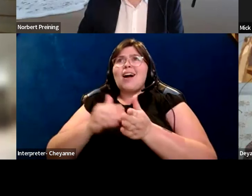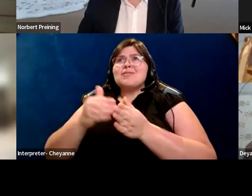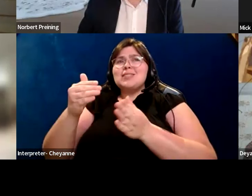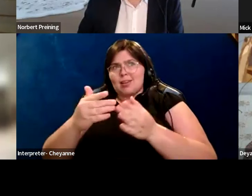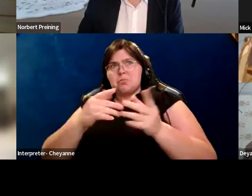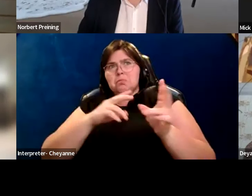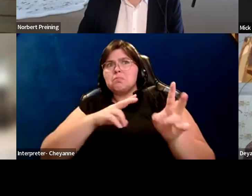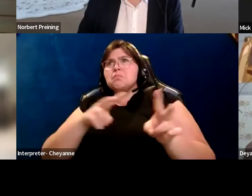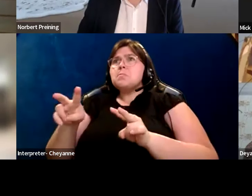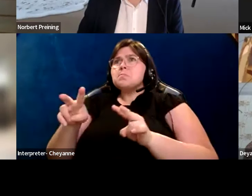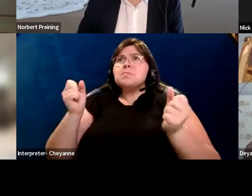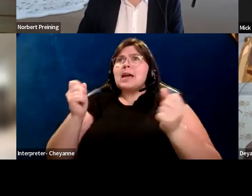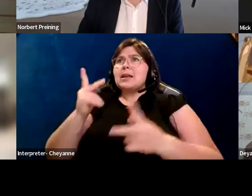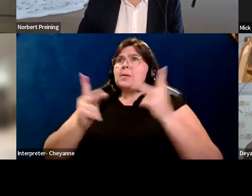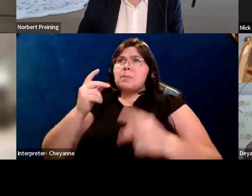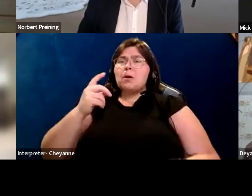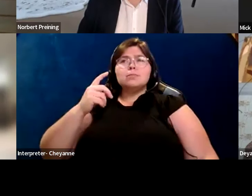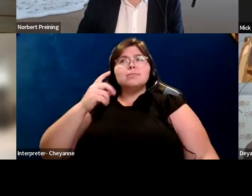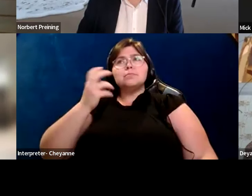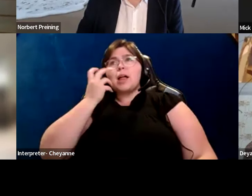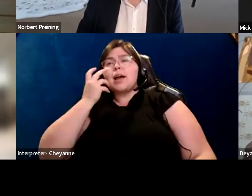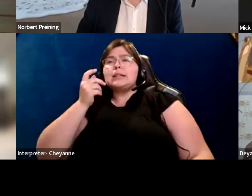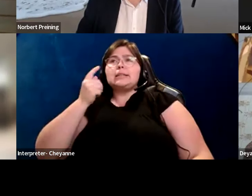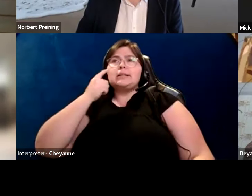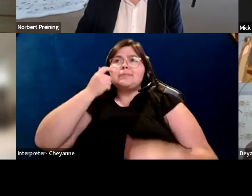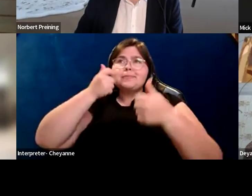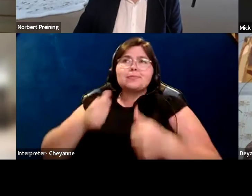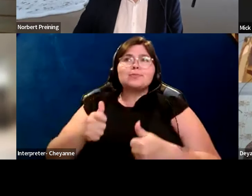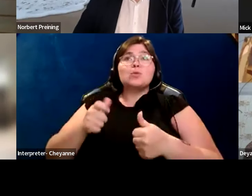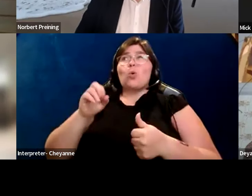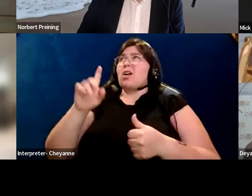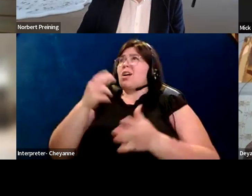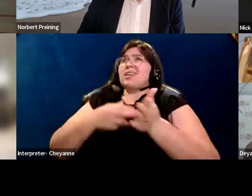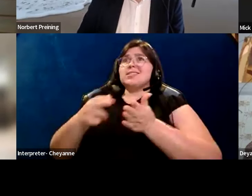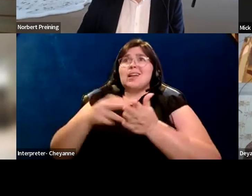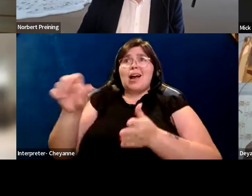for people who are blind and vision impaired or for other disabilities these days.